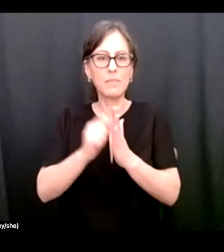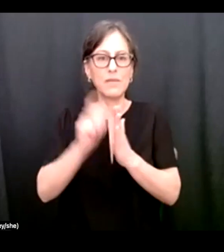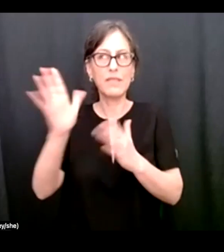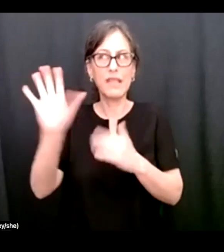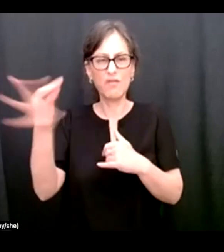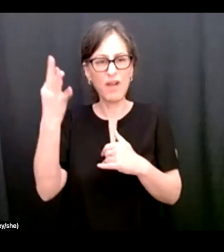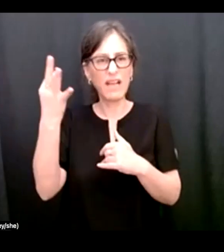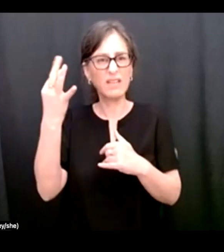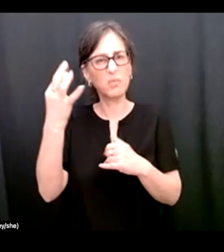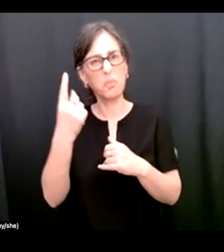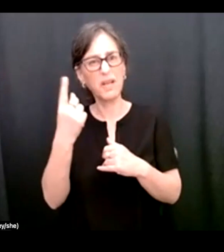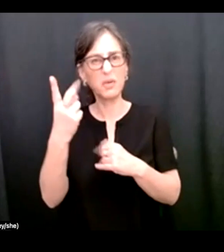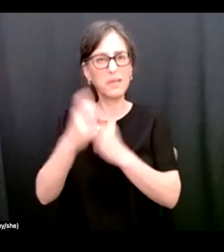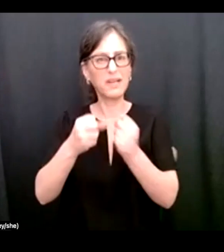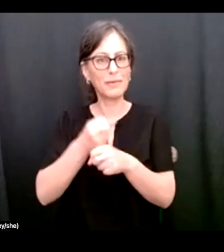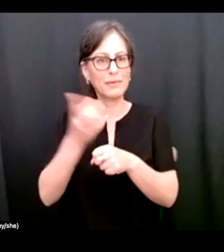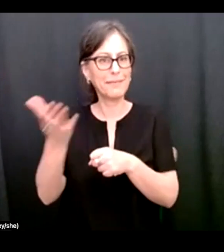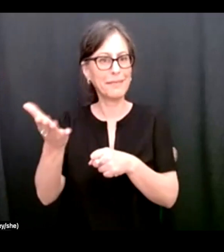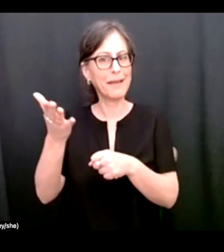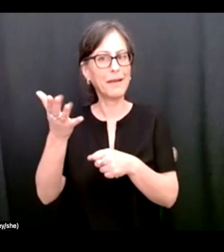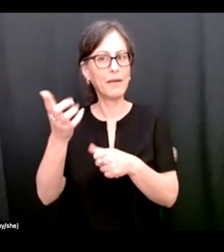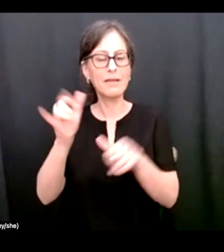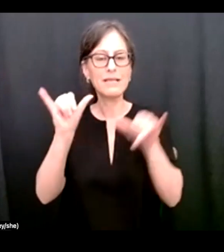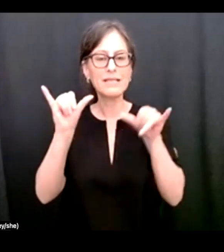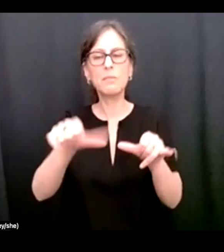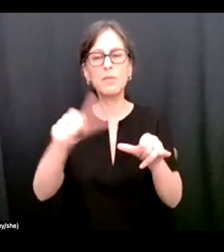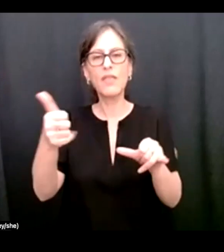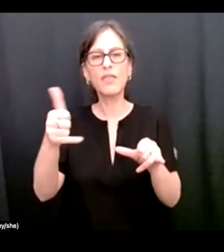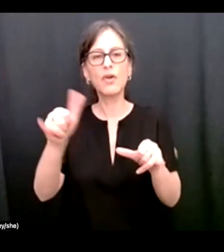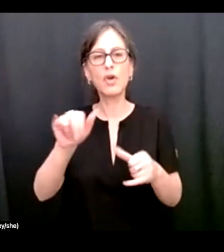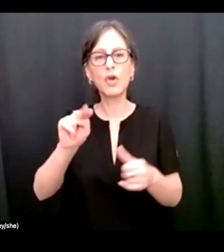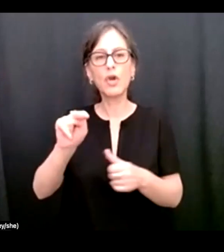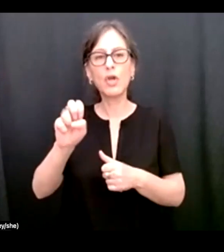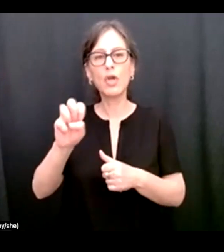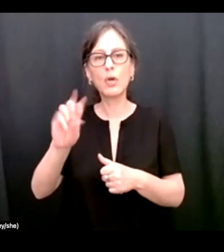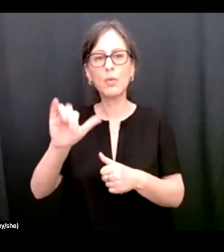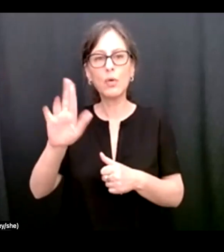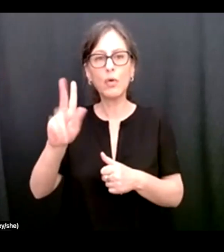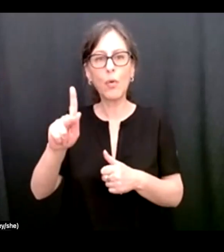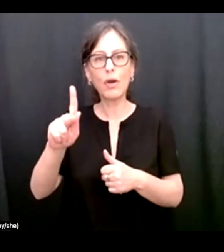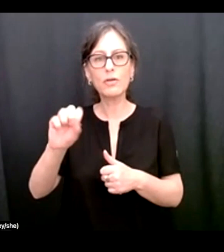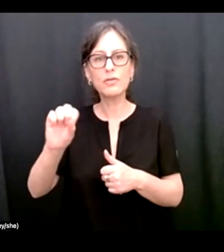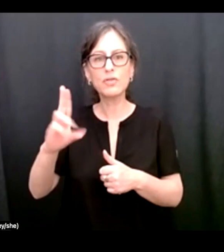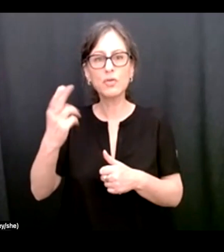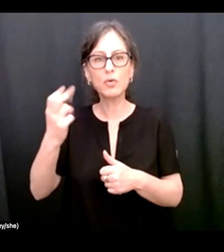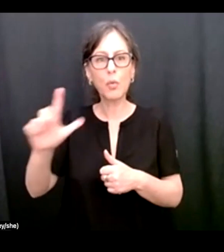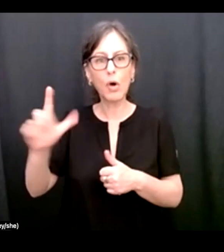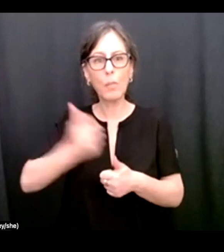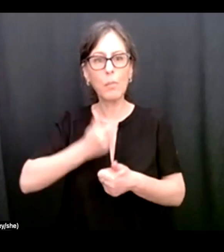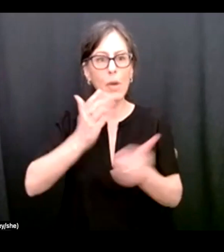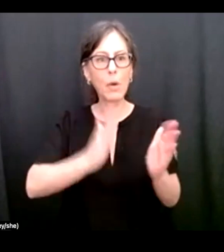or so. Like the other New York School poets who at different times, you know, lived in France